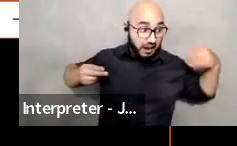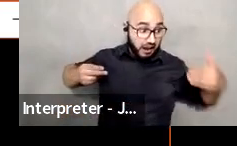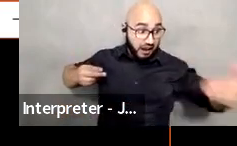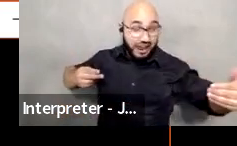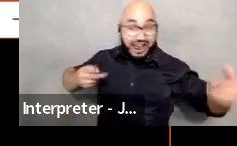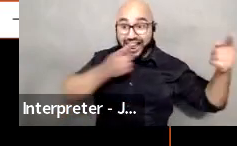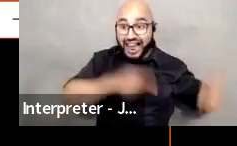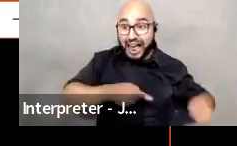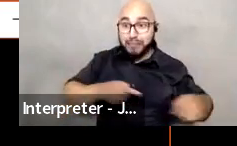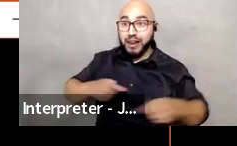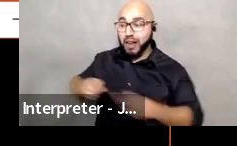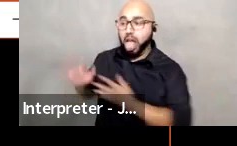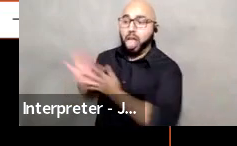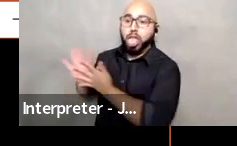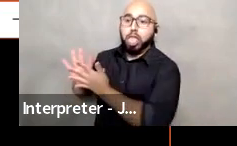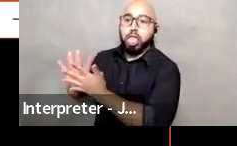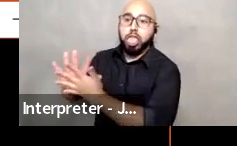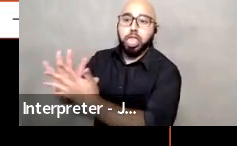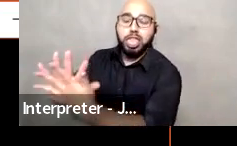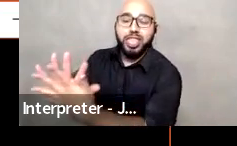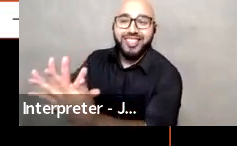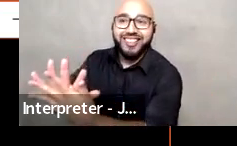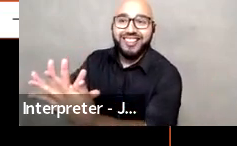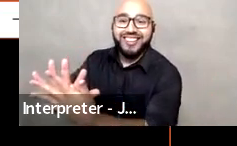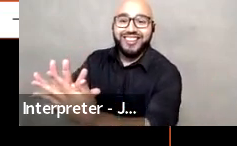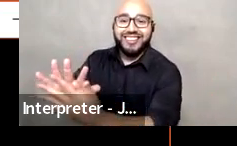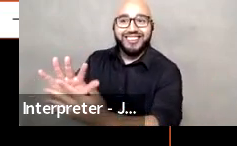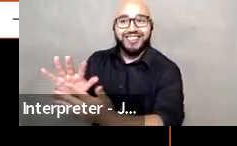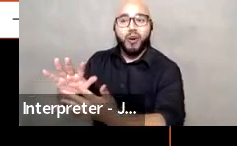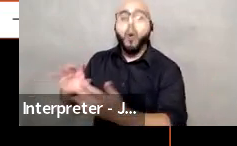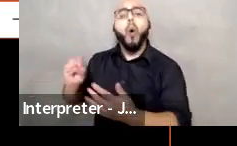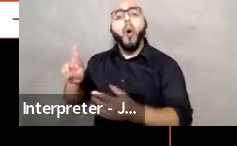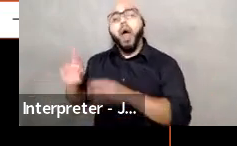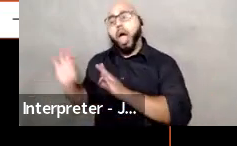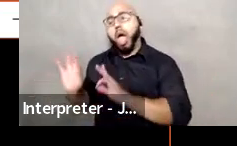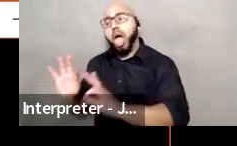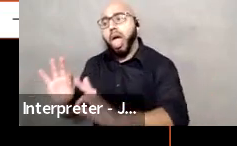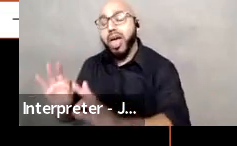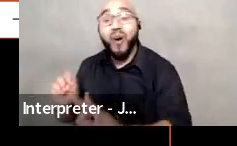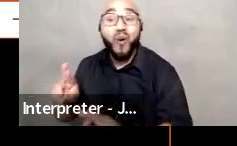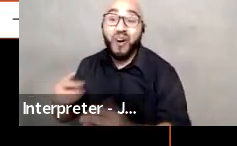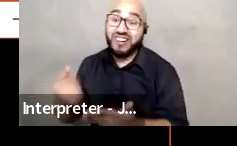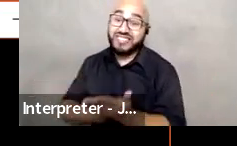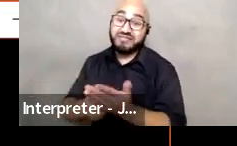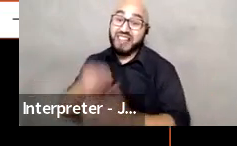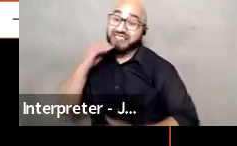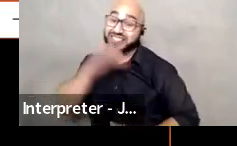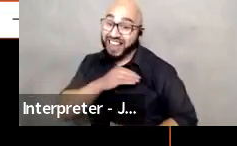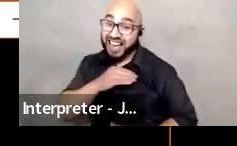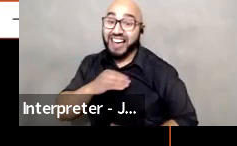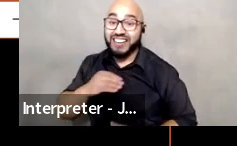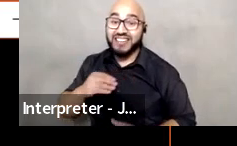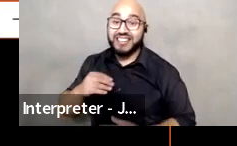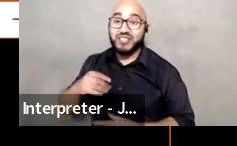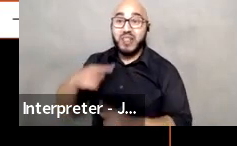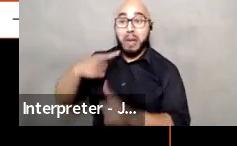Sometimes even lie. About the positive sides of history. And so, you know, the kind of. Traditional story.